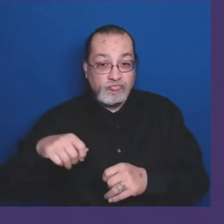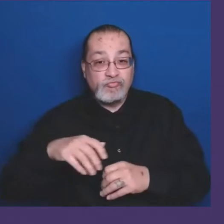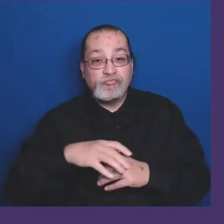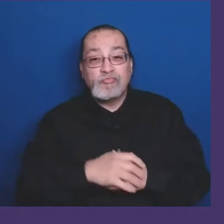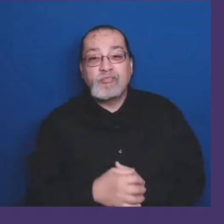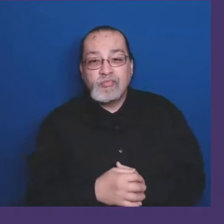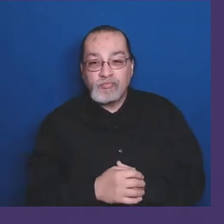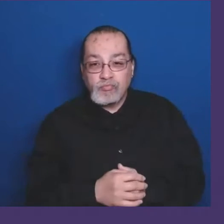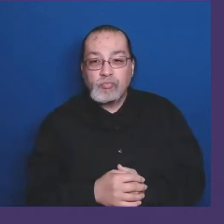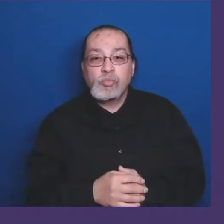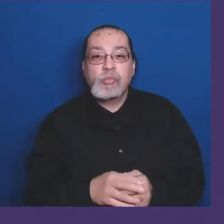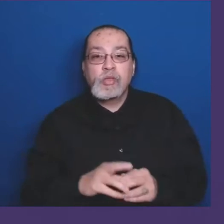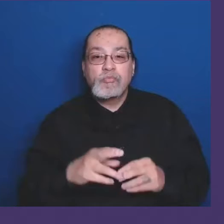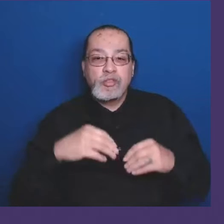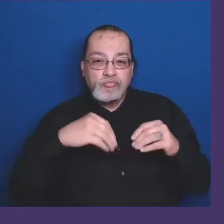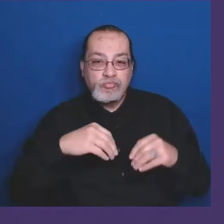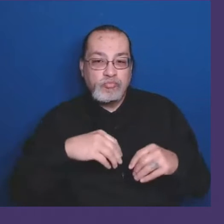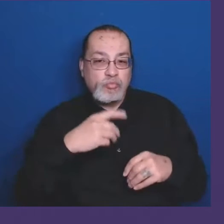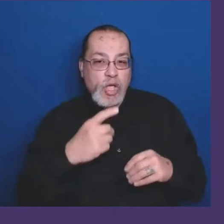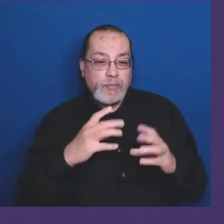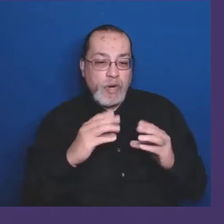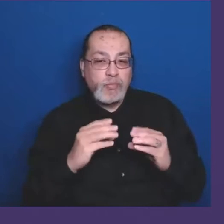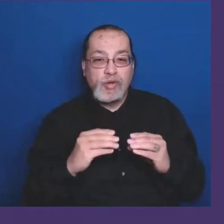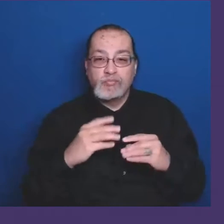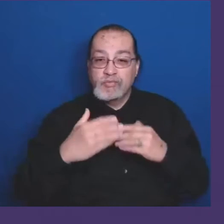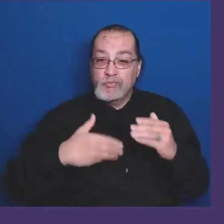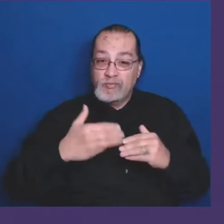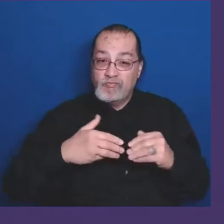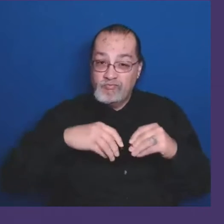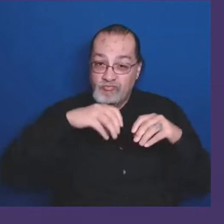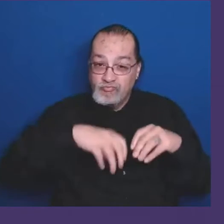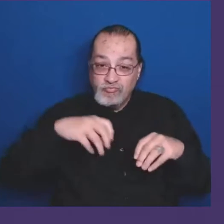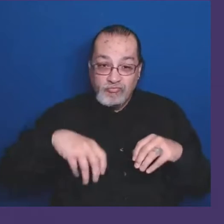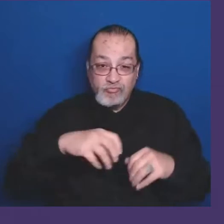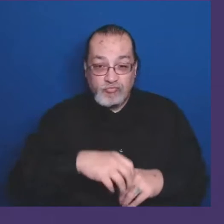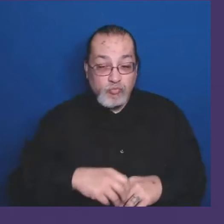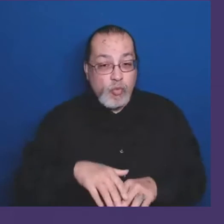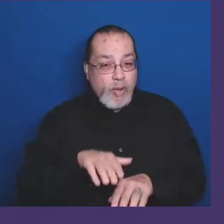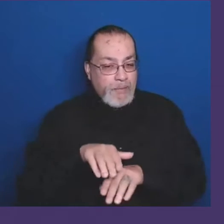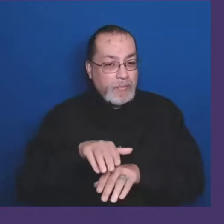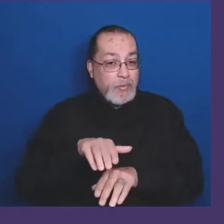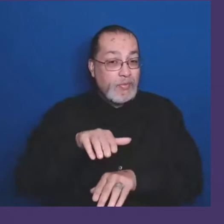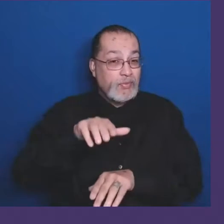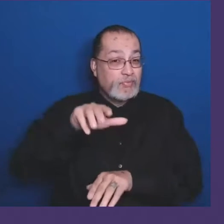stack high for the teams to come in and get all the clean ones out and